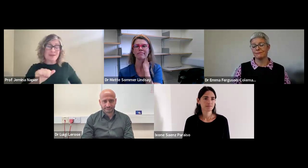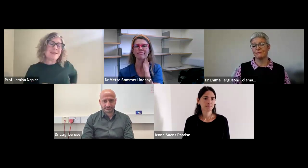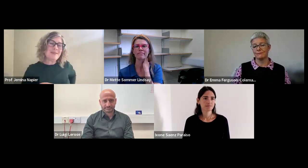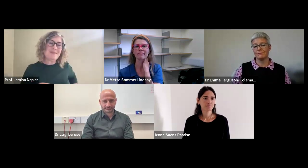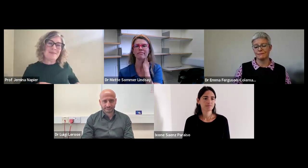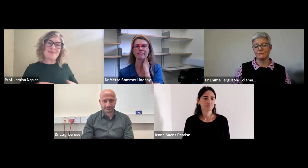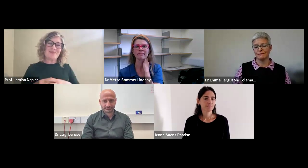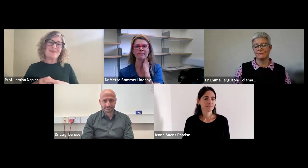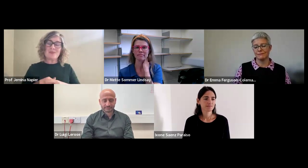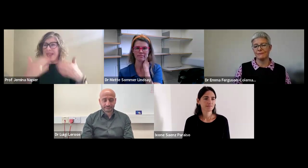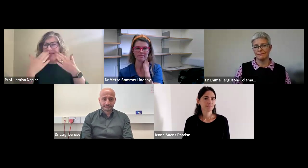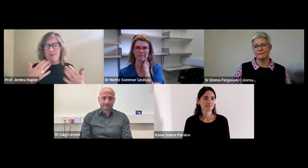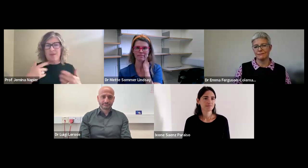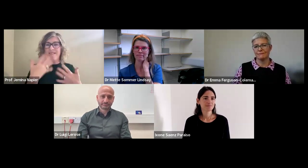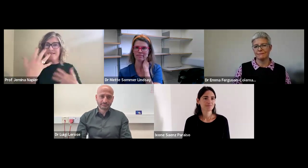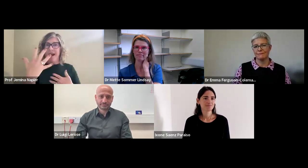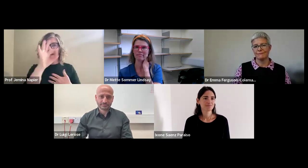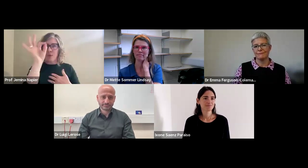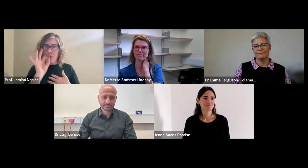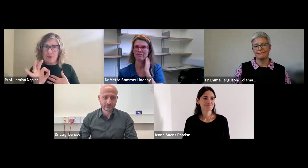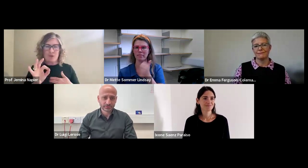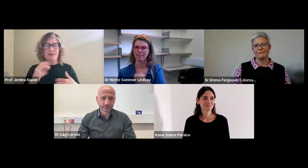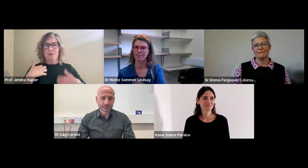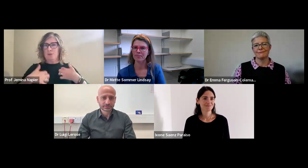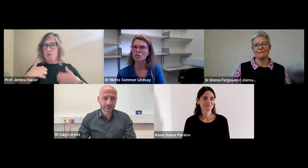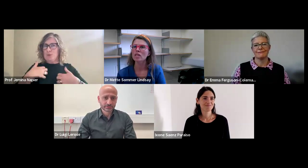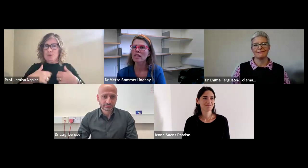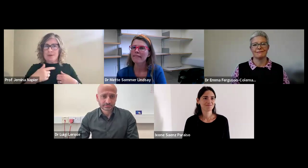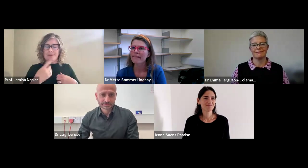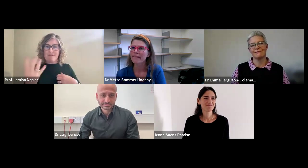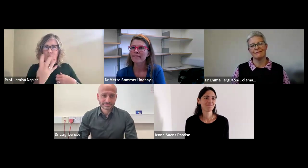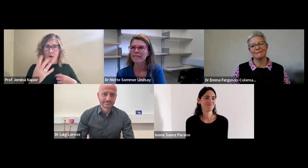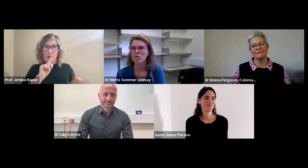on different committees, you know, all the other aspects of academic life. So thank you very much